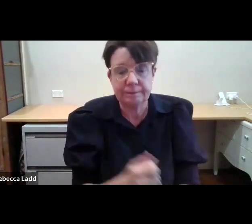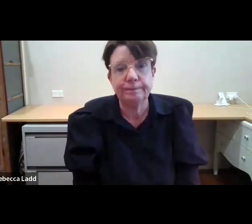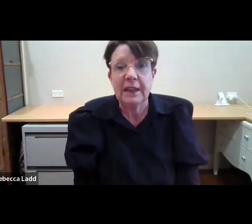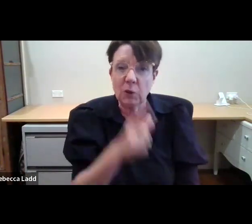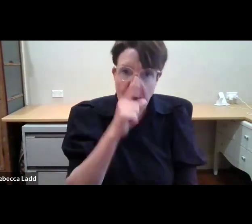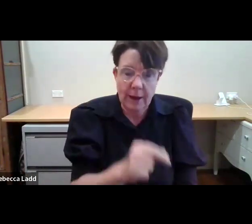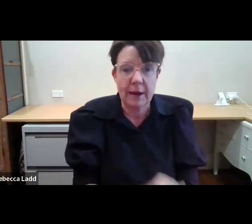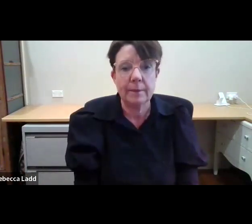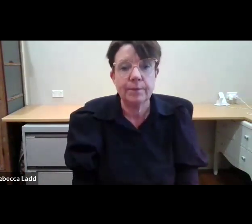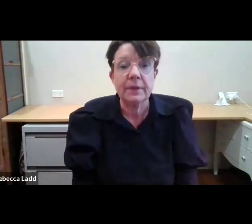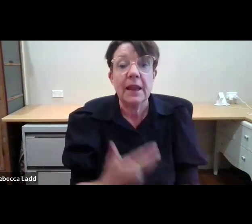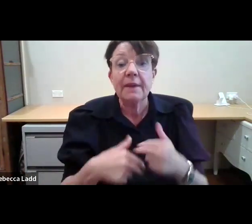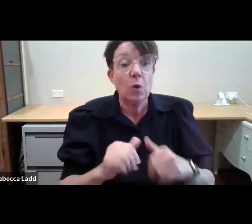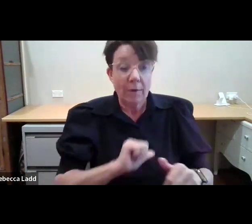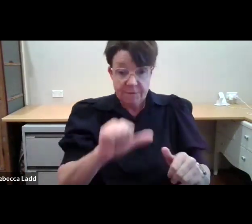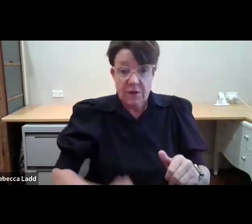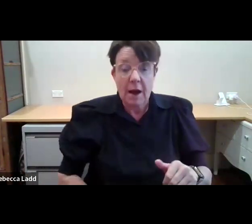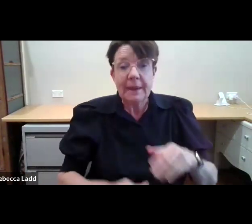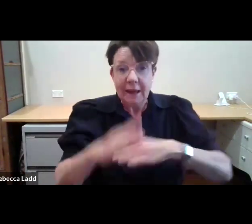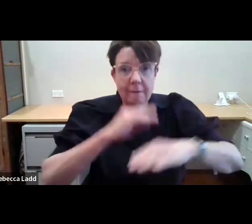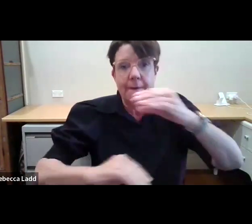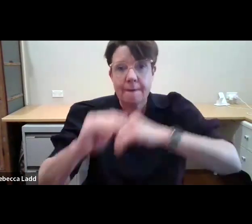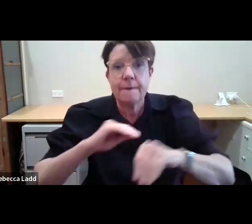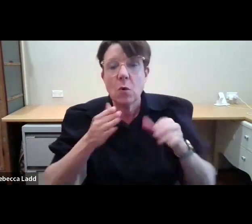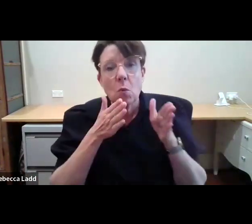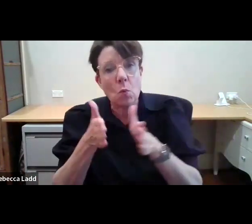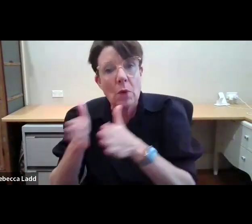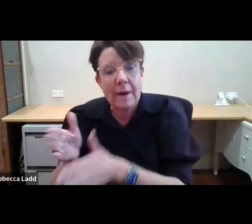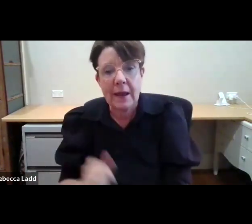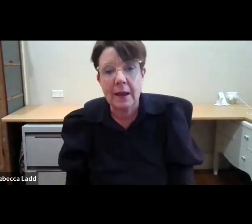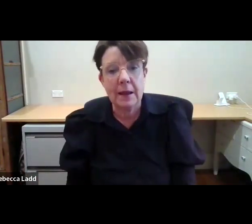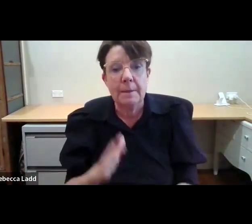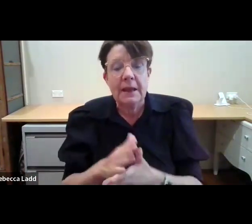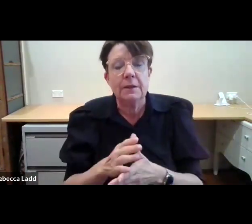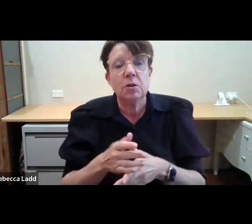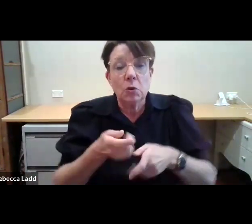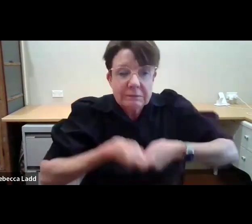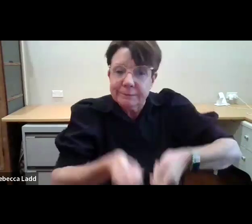crops, you are covering cropping and using different kinds of compost's